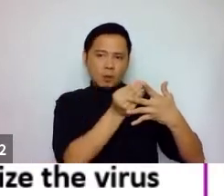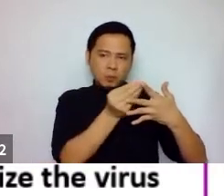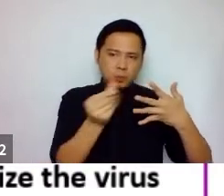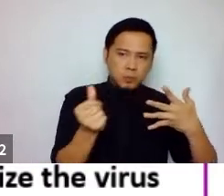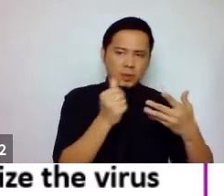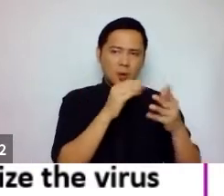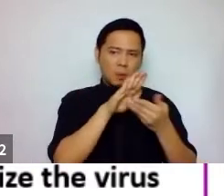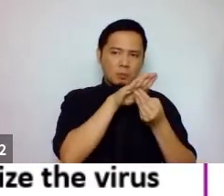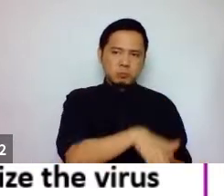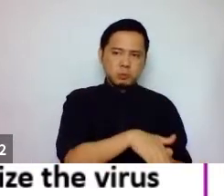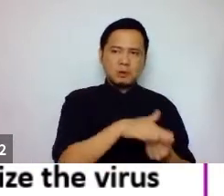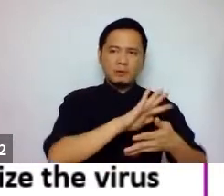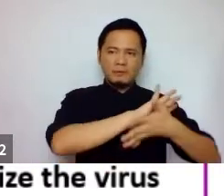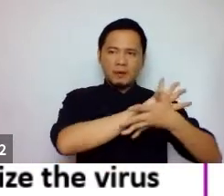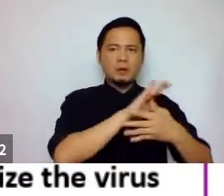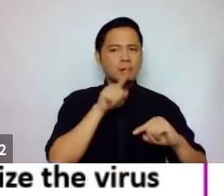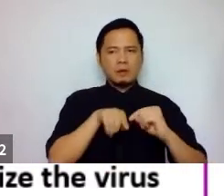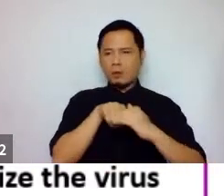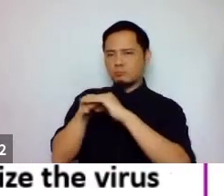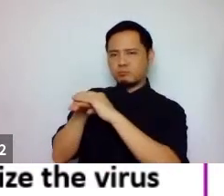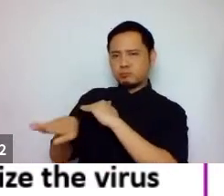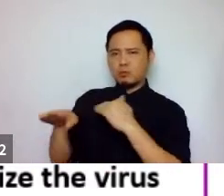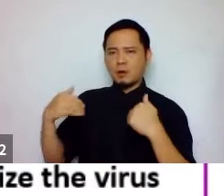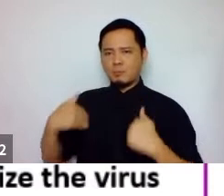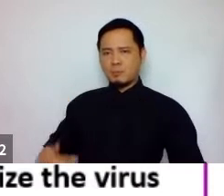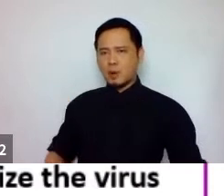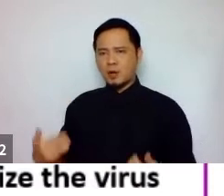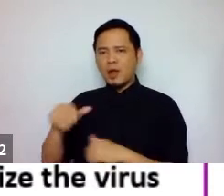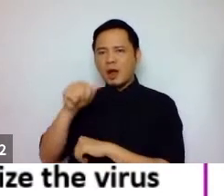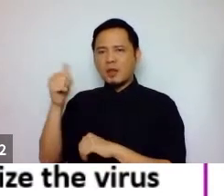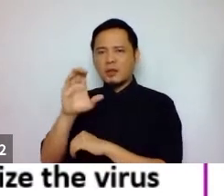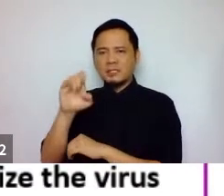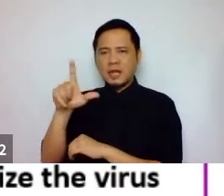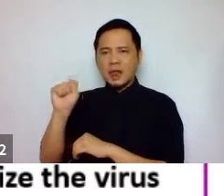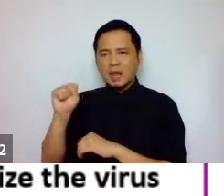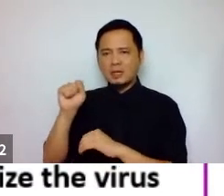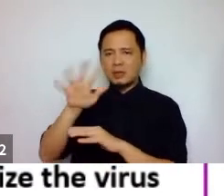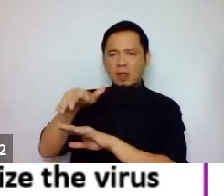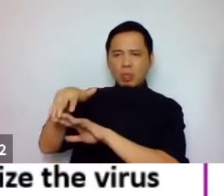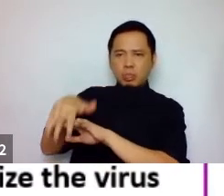So the virus cannot enter the nasal receptors to initiate infection.